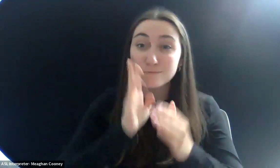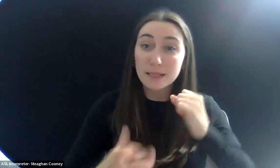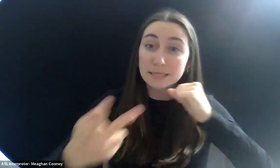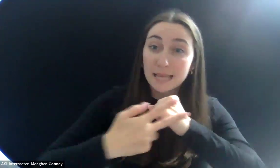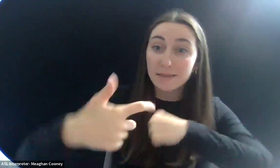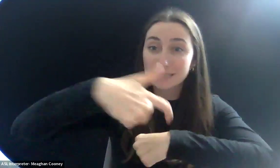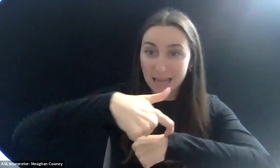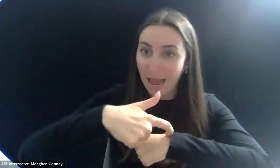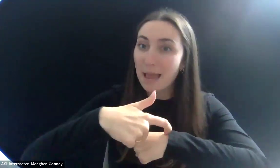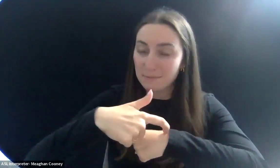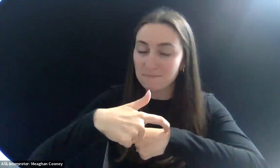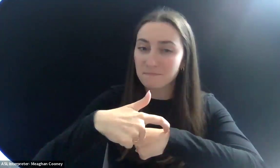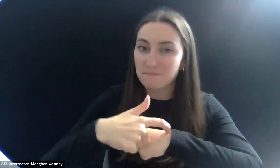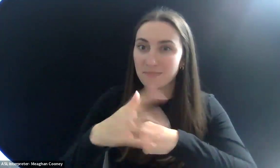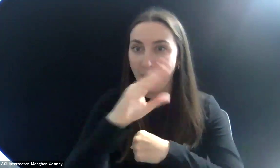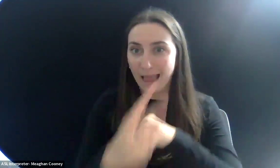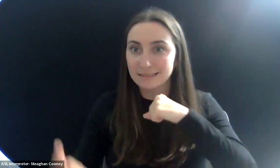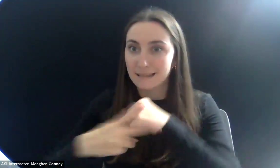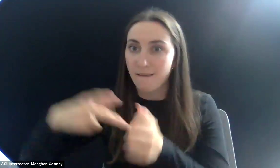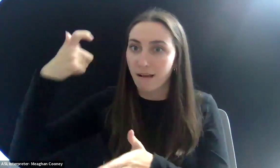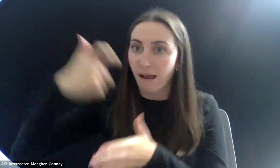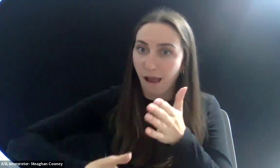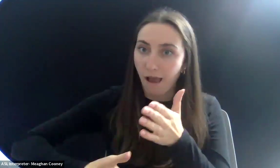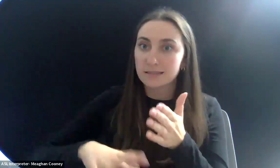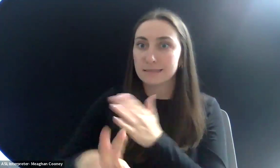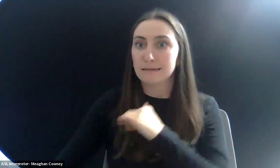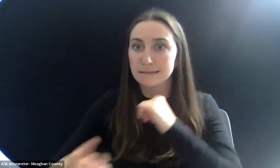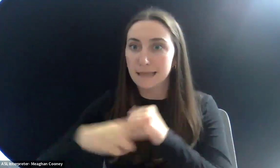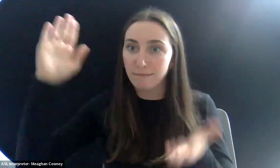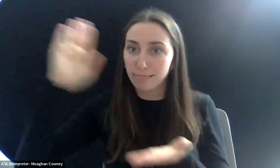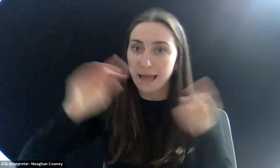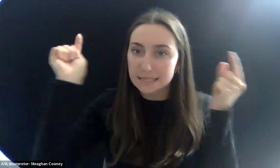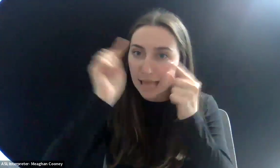lot of time and costs and and headaches getting through the media review process.